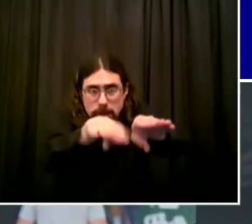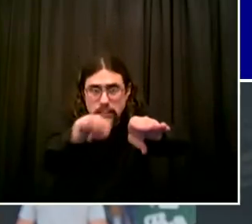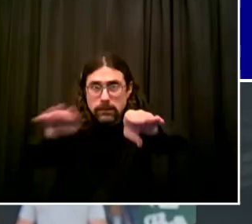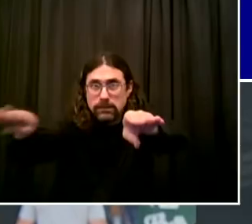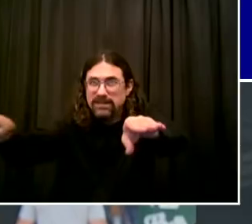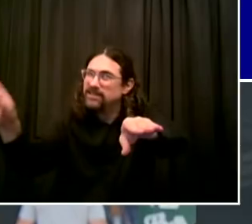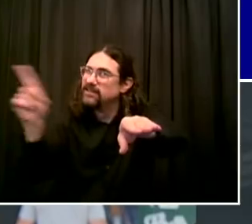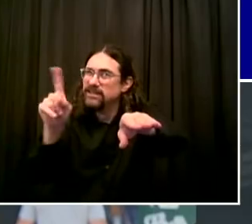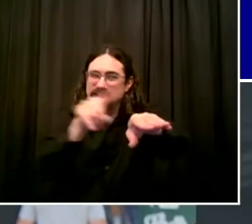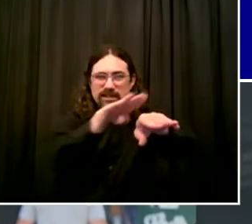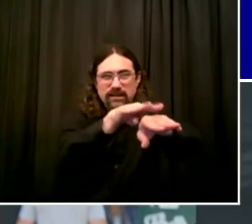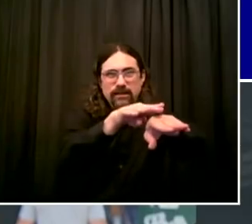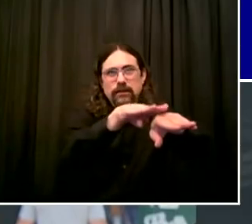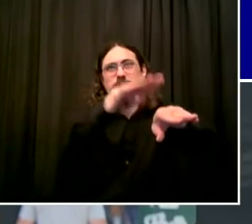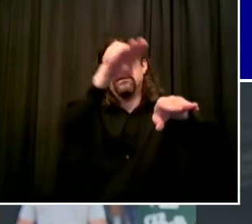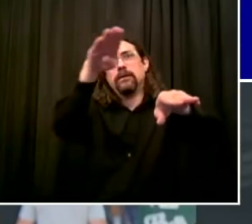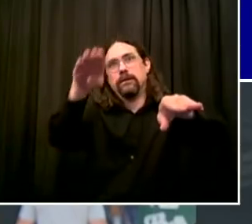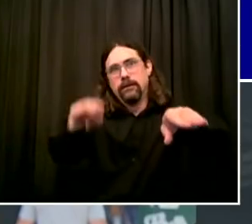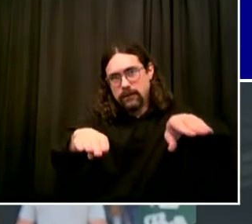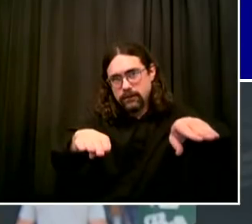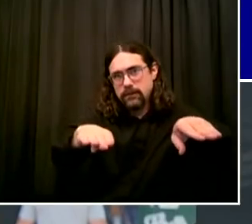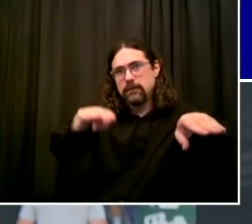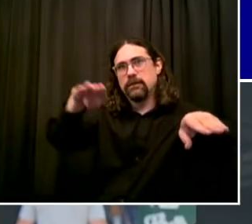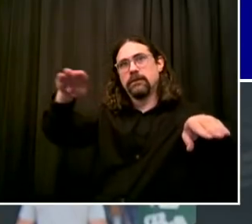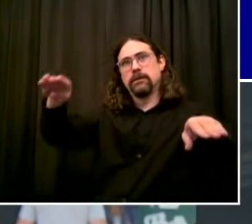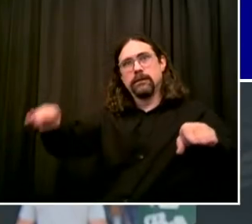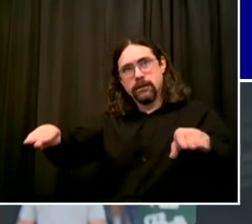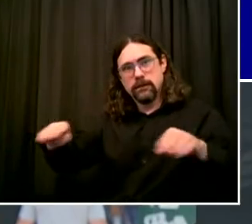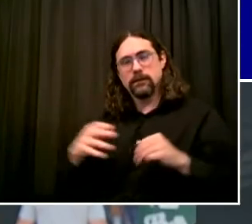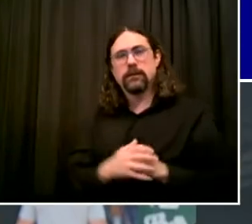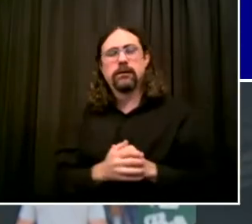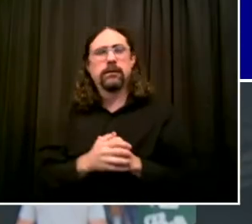THERE ARE WAYS TO KEEP EEVRYONE SAFE AND THE SPECIFIC APPRAOCH